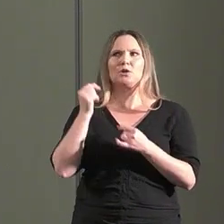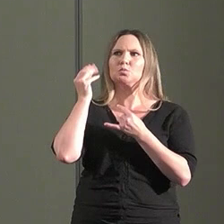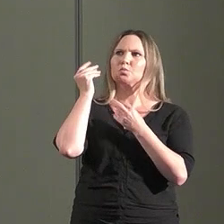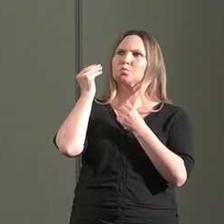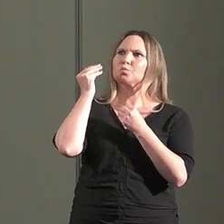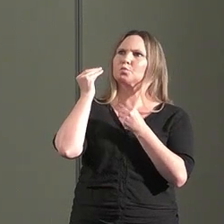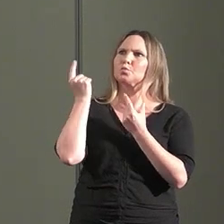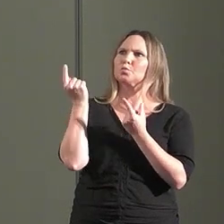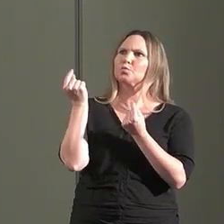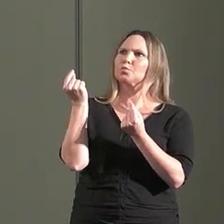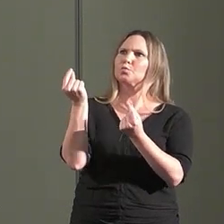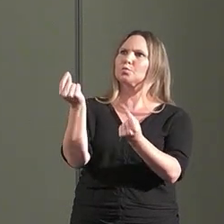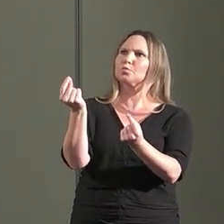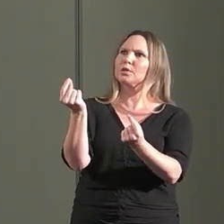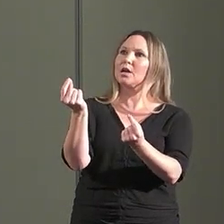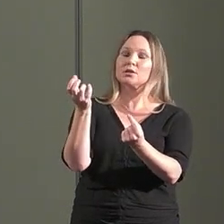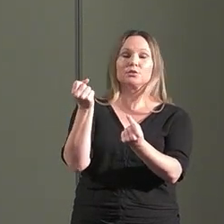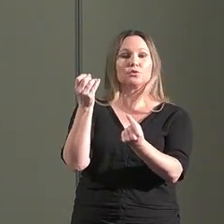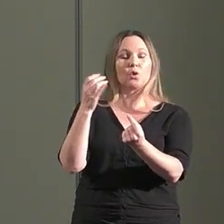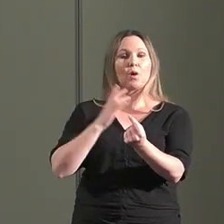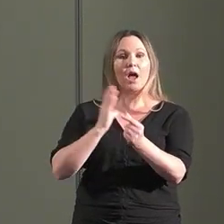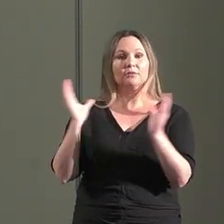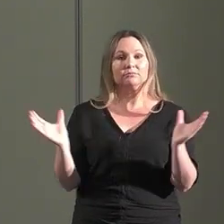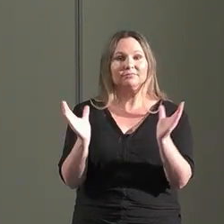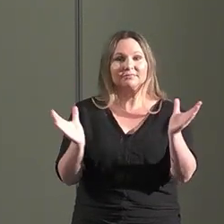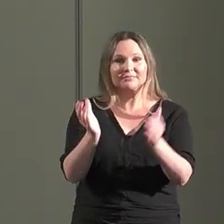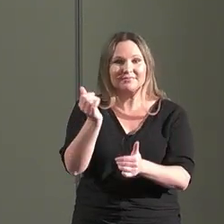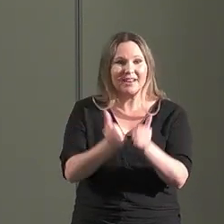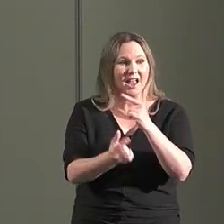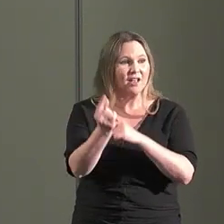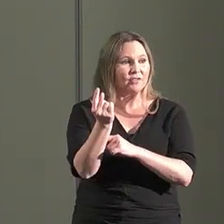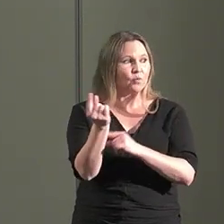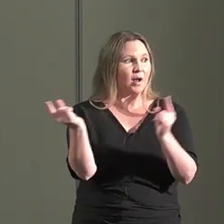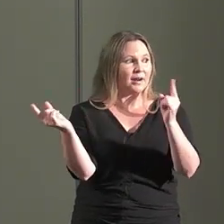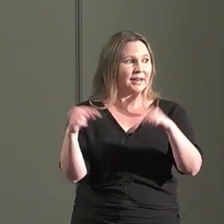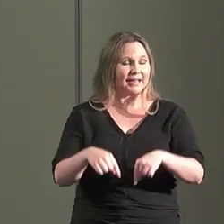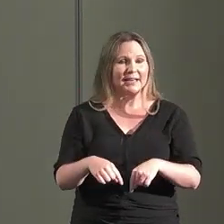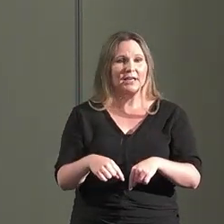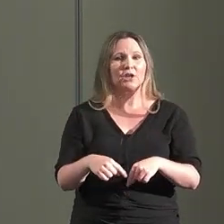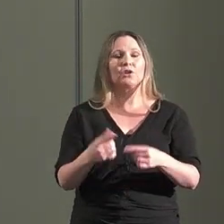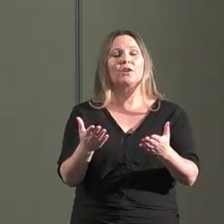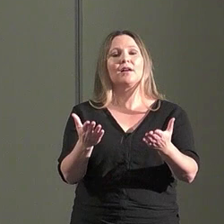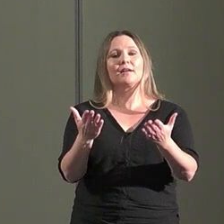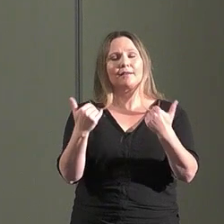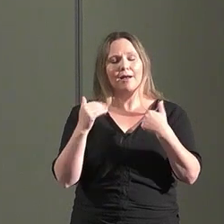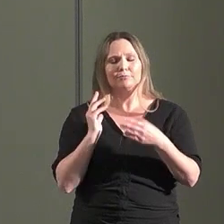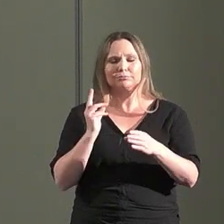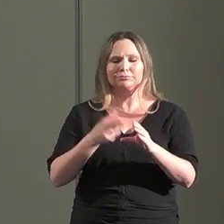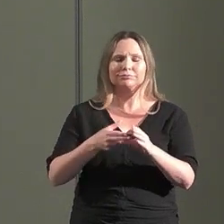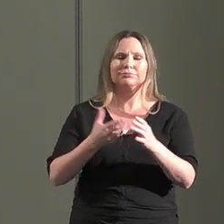and what we're doing. So I encourage everyone that is here, to come to this afternoon session it is fireside chat